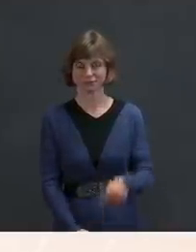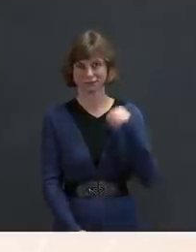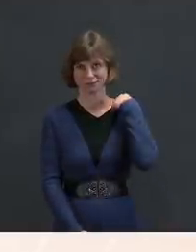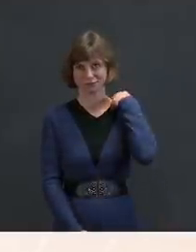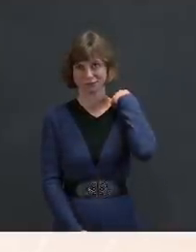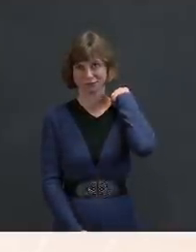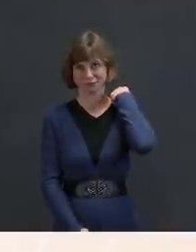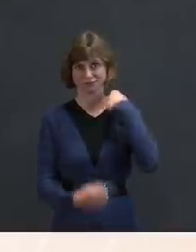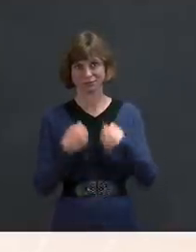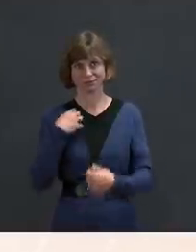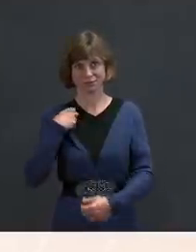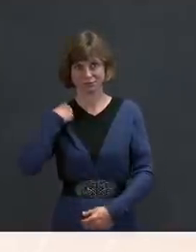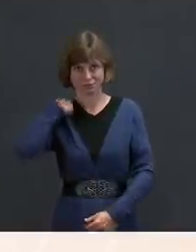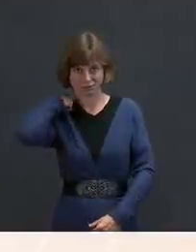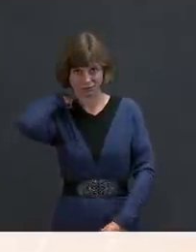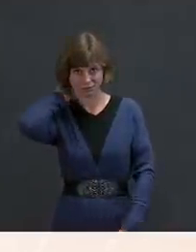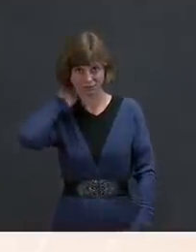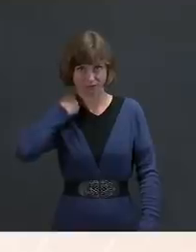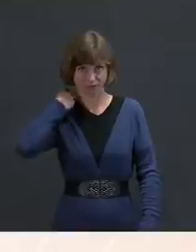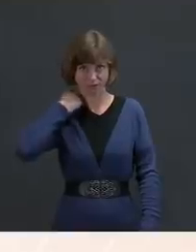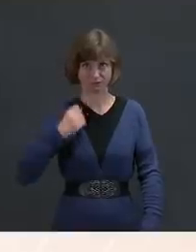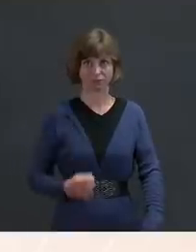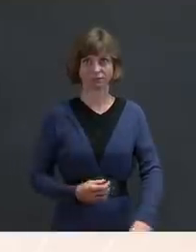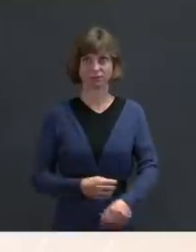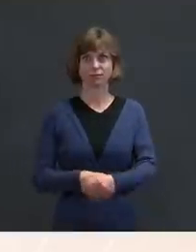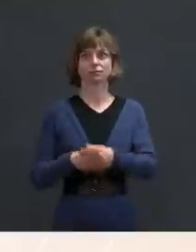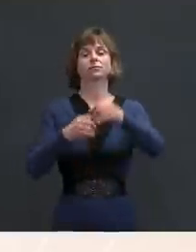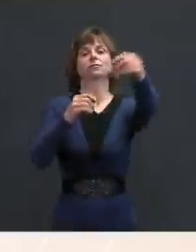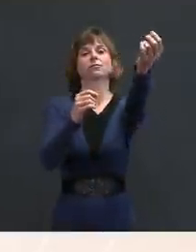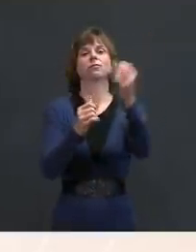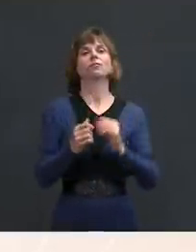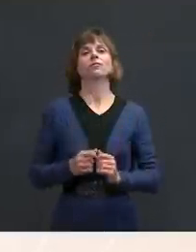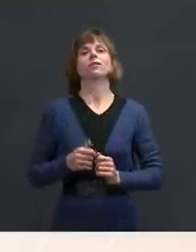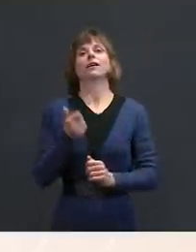Ms. Psaki: Okay, I just have a few more things. I think only one more thing at the top.